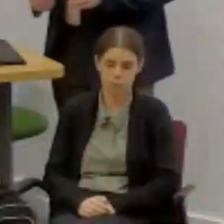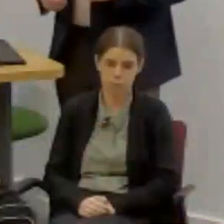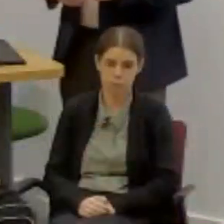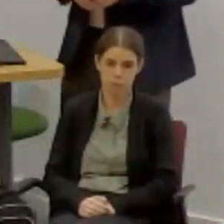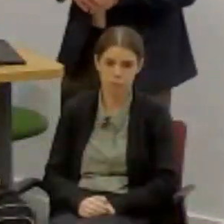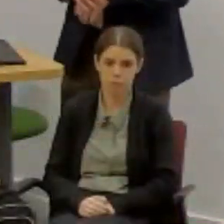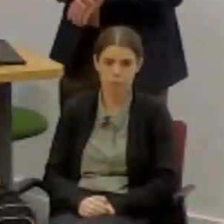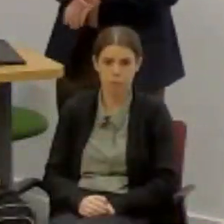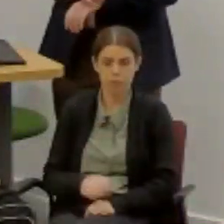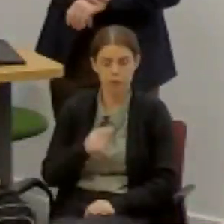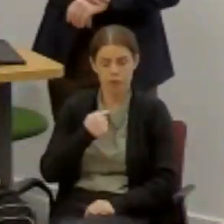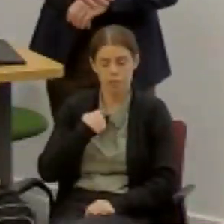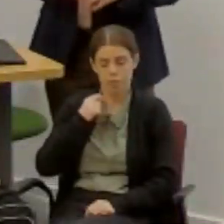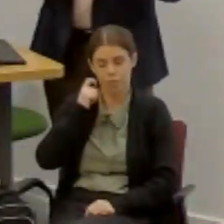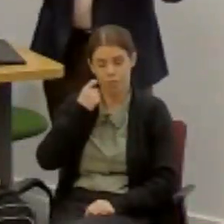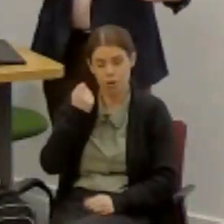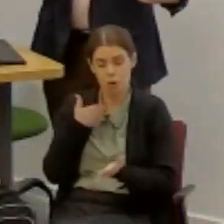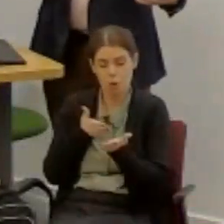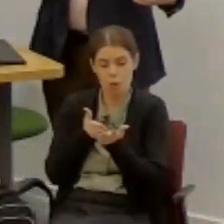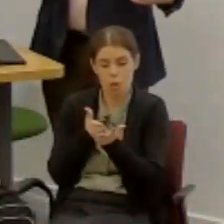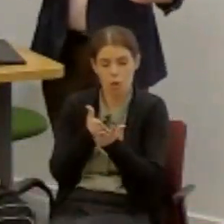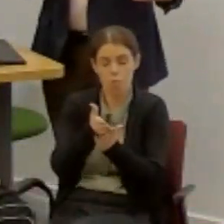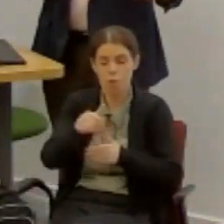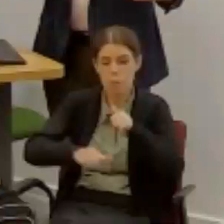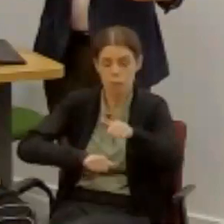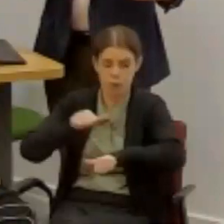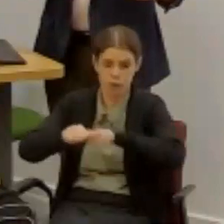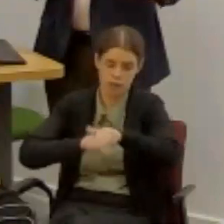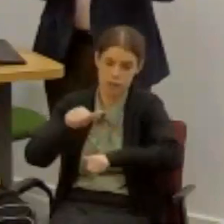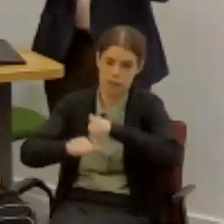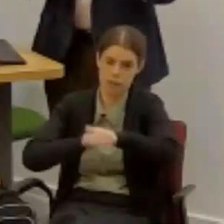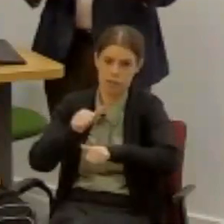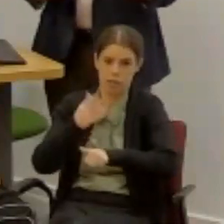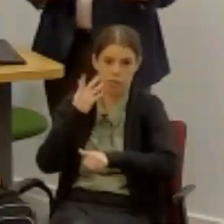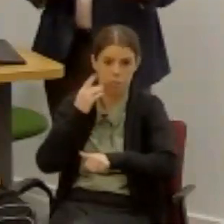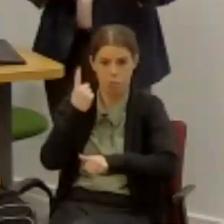The idea in this talk is, I'm gonna take you through a process of how we take an observation,